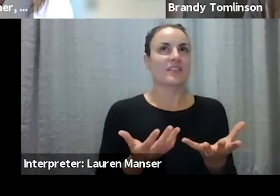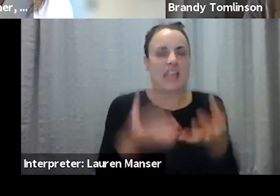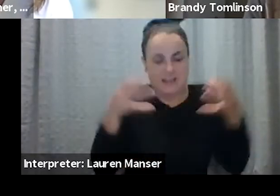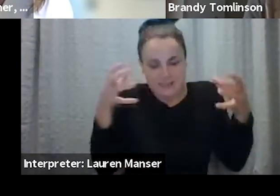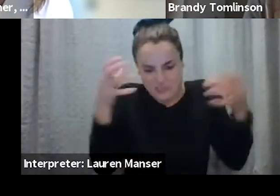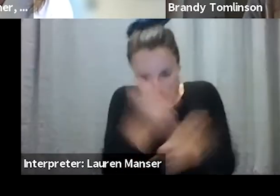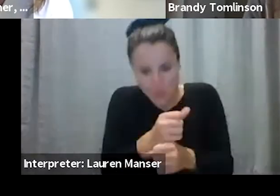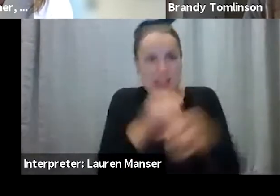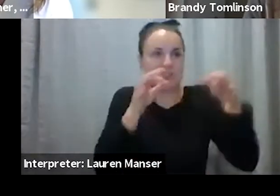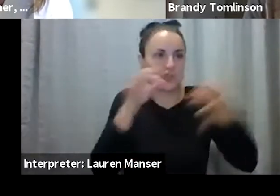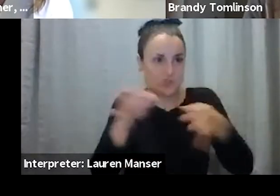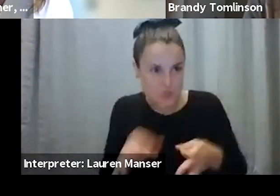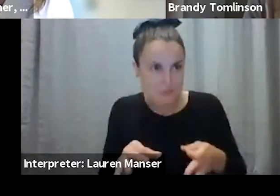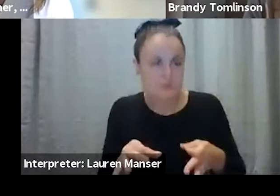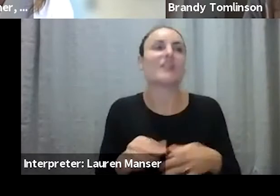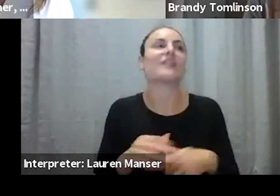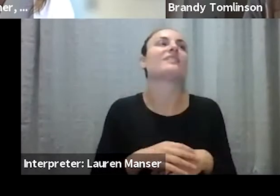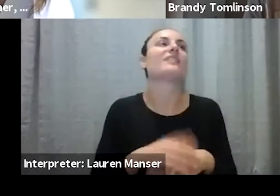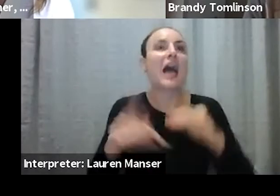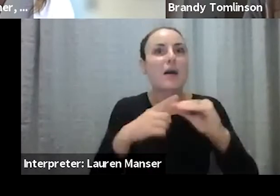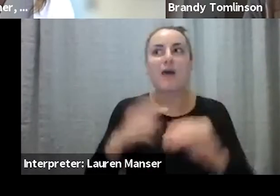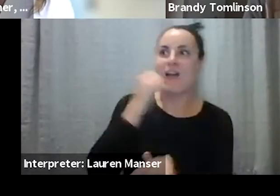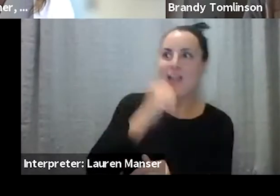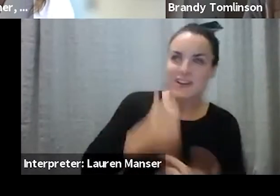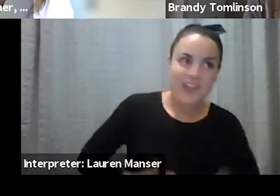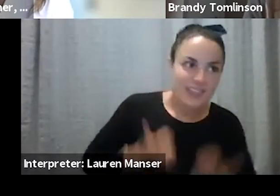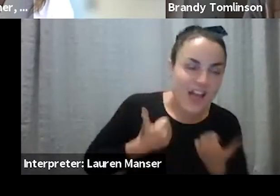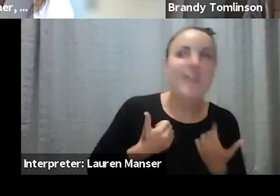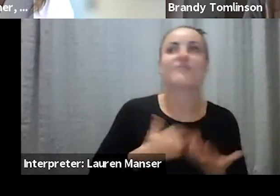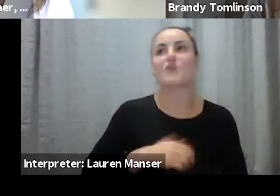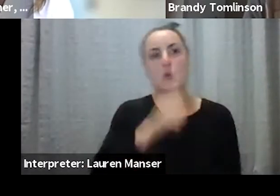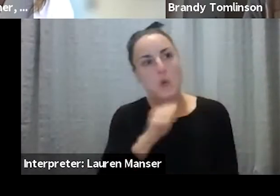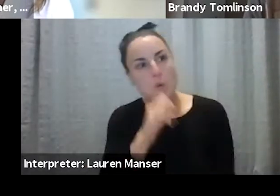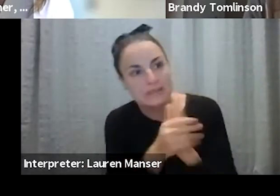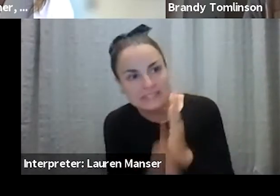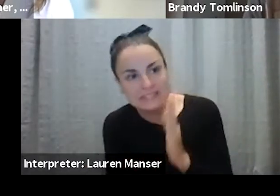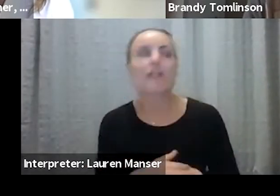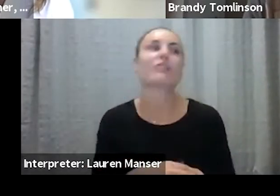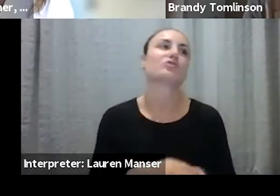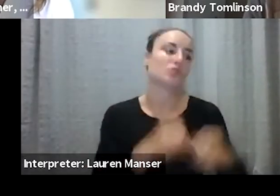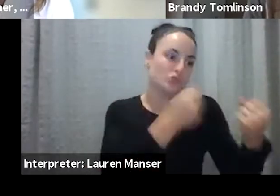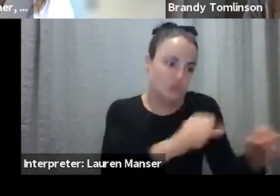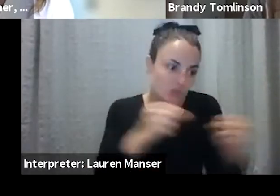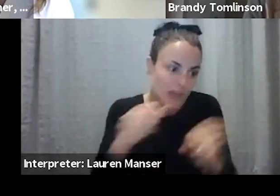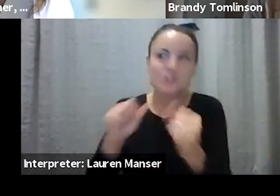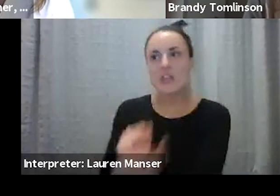and how he's been adapting and coping, and what some of his strategies are. So I know everyone there was very appreciative